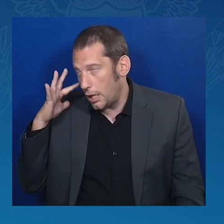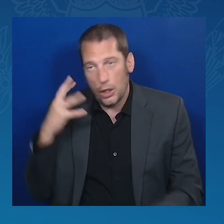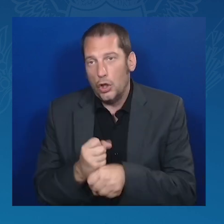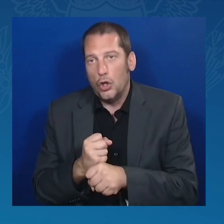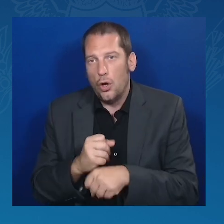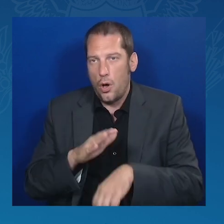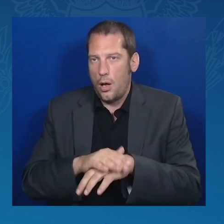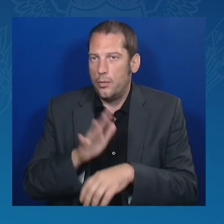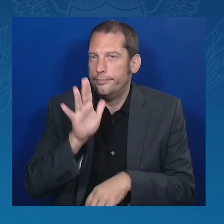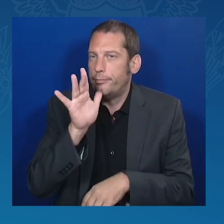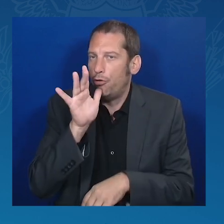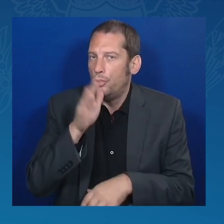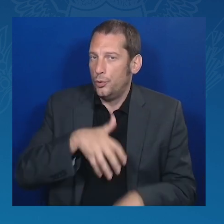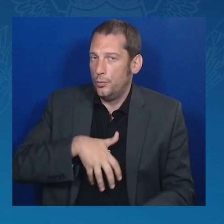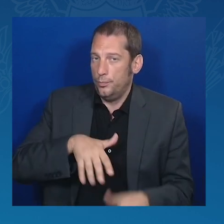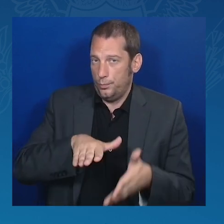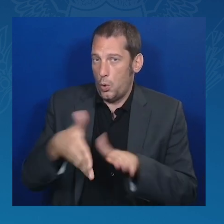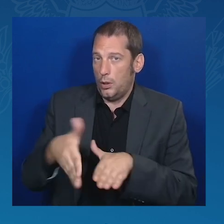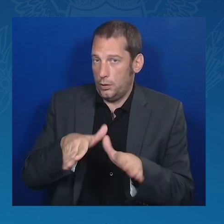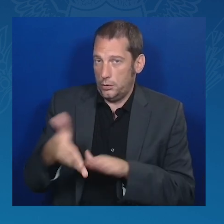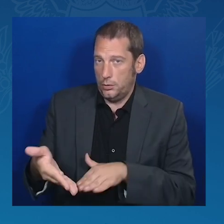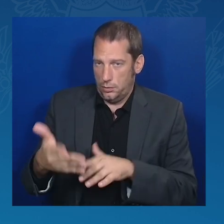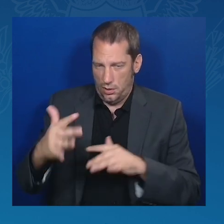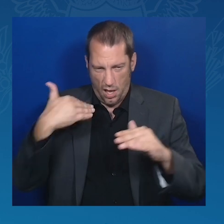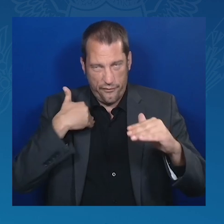the number of native women who die, the number of rural women who die,